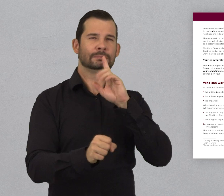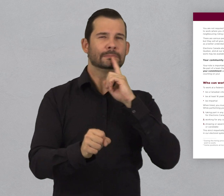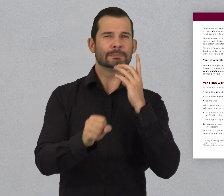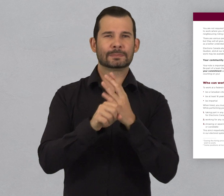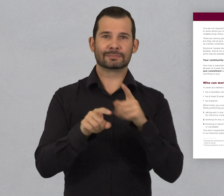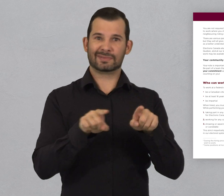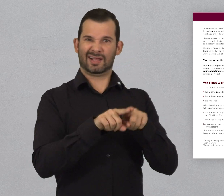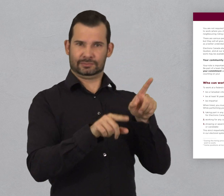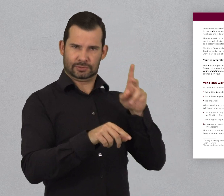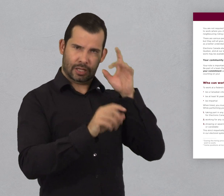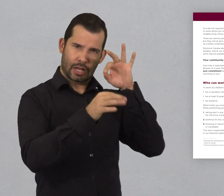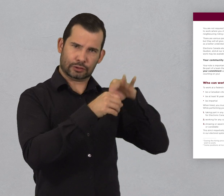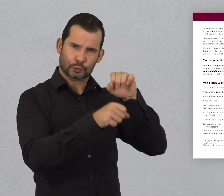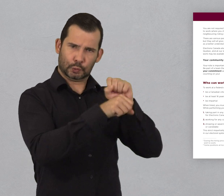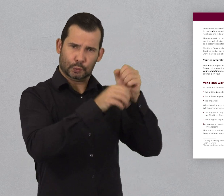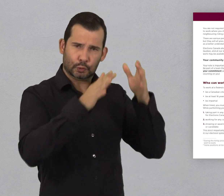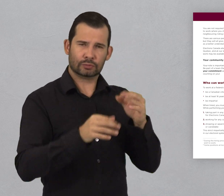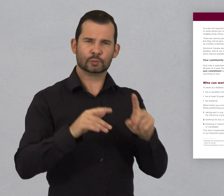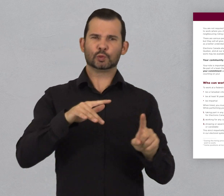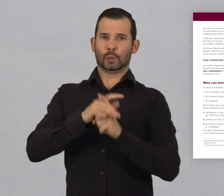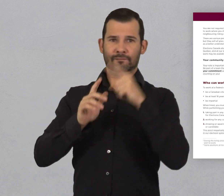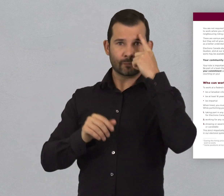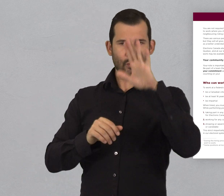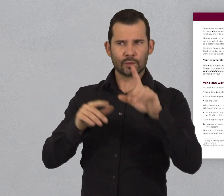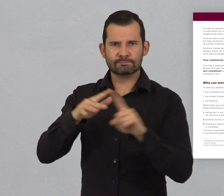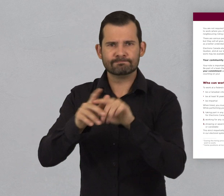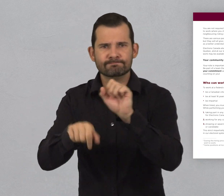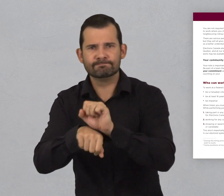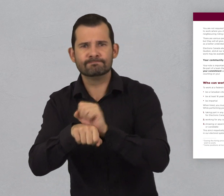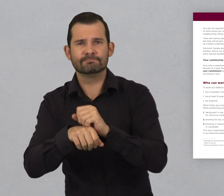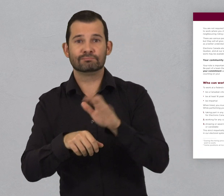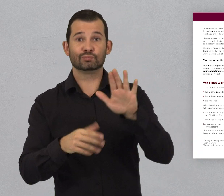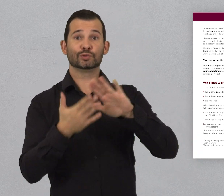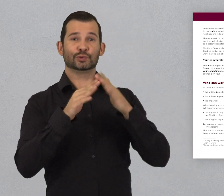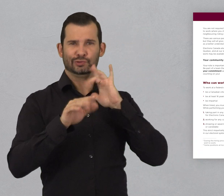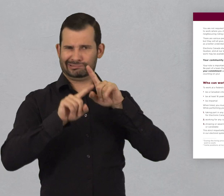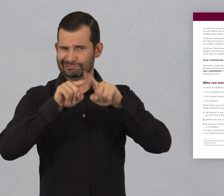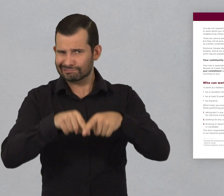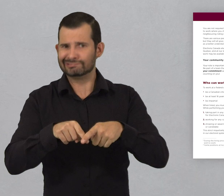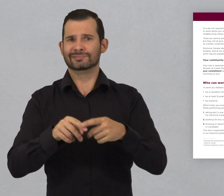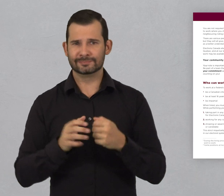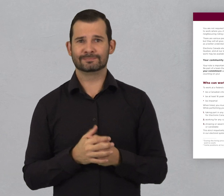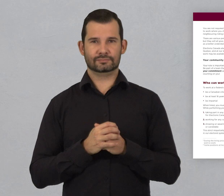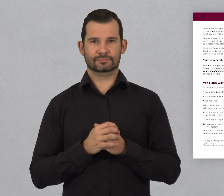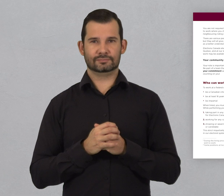as an election worker and show up for your shifts: your community is counting on you!